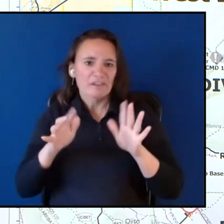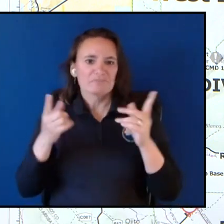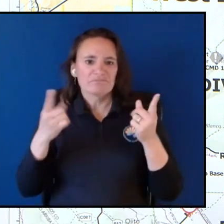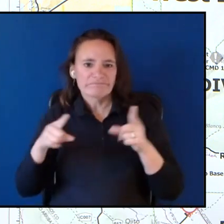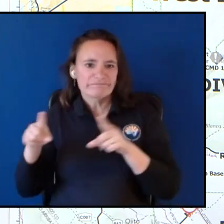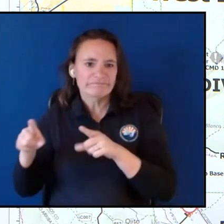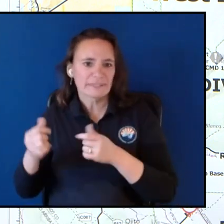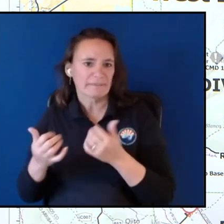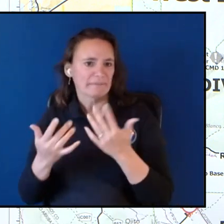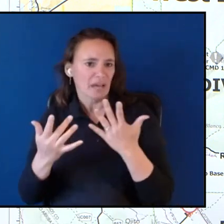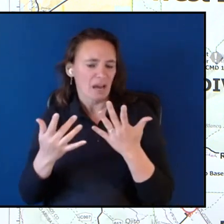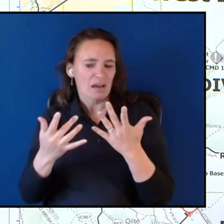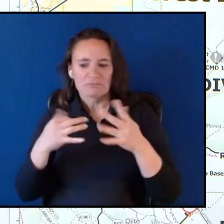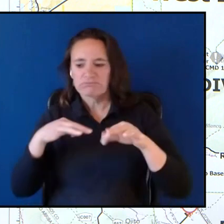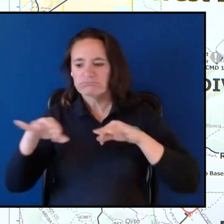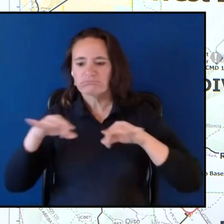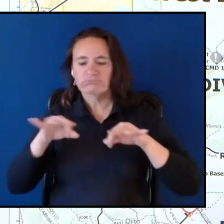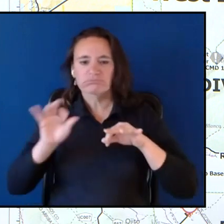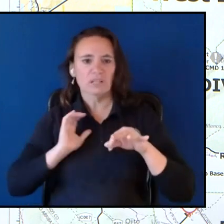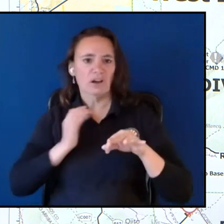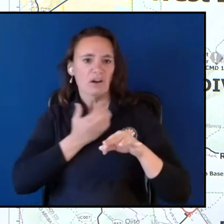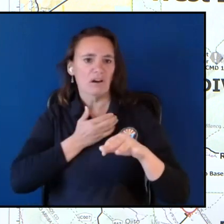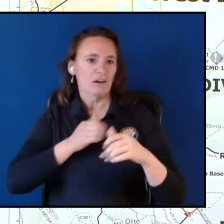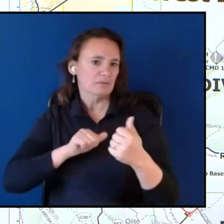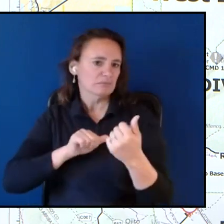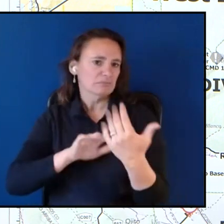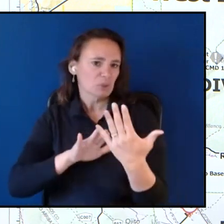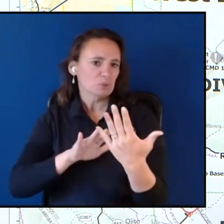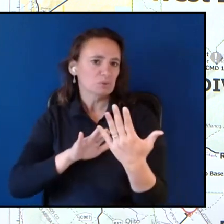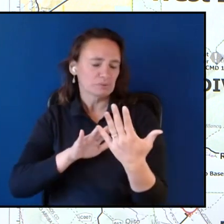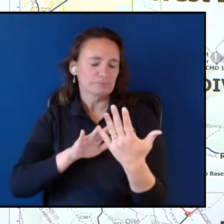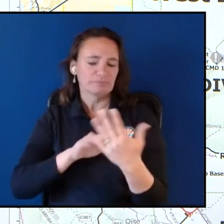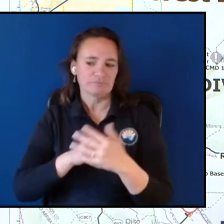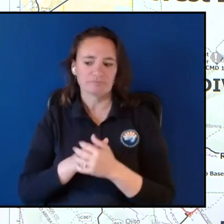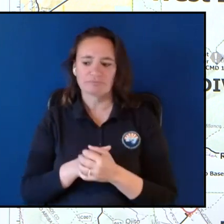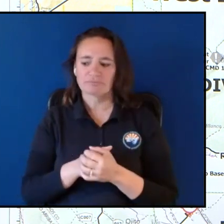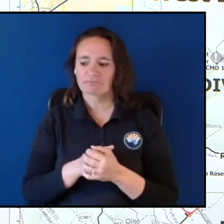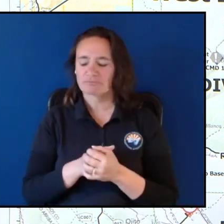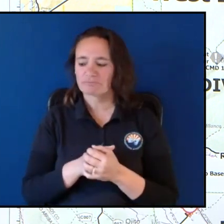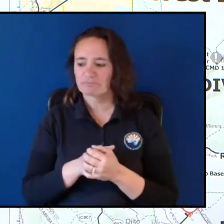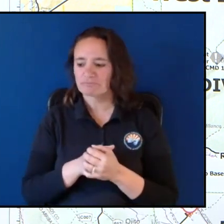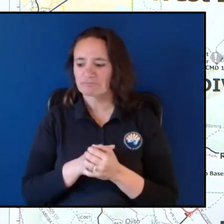able to address these in a way that is meaningful for